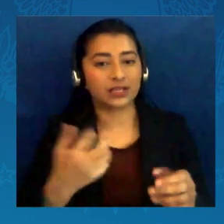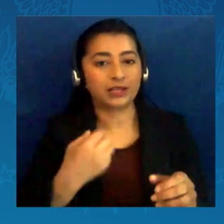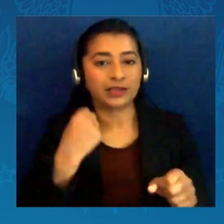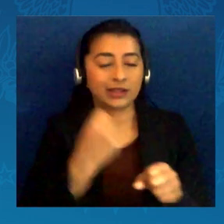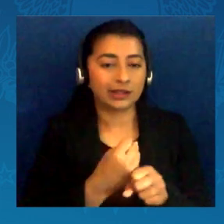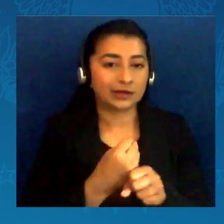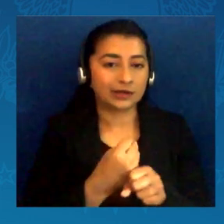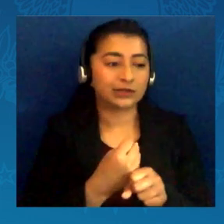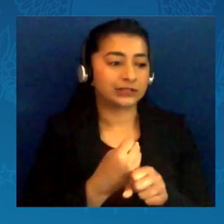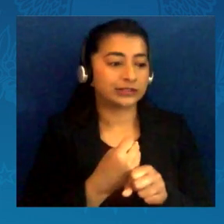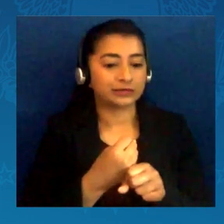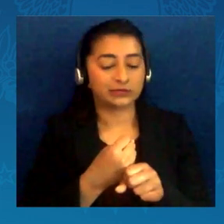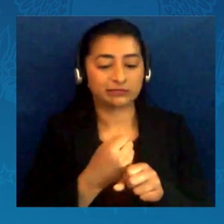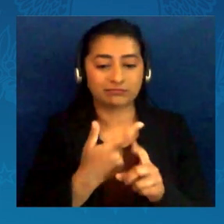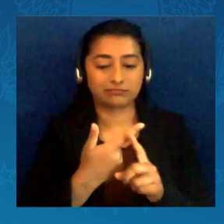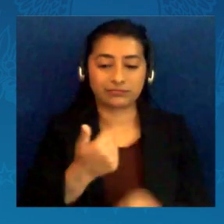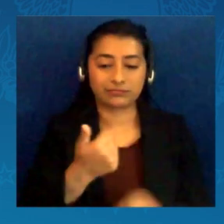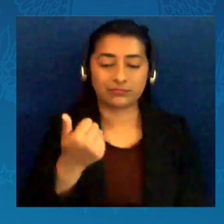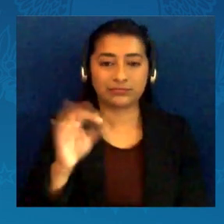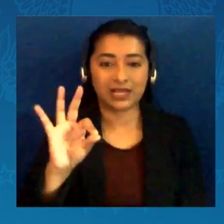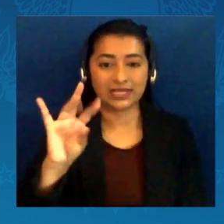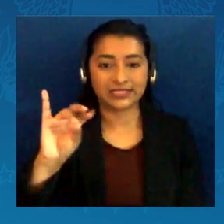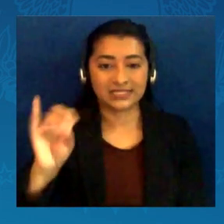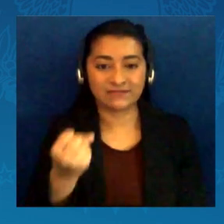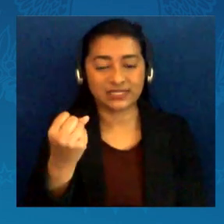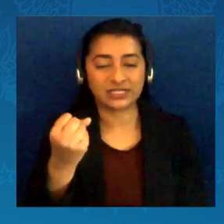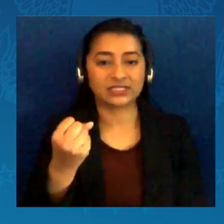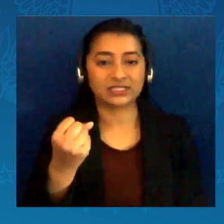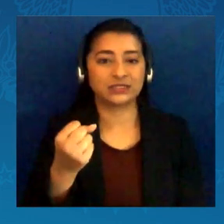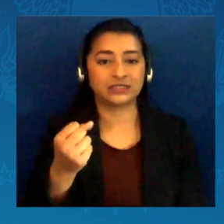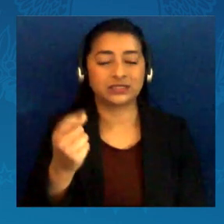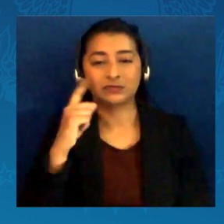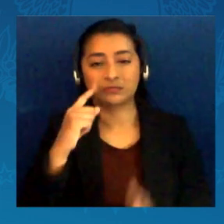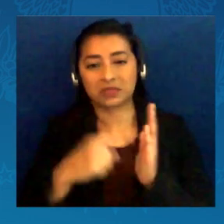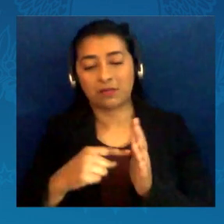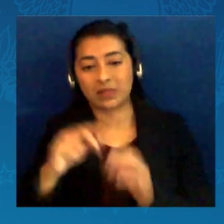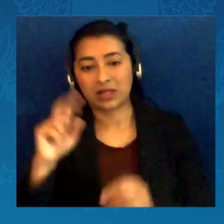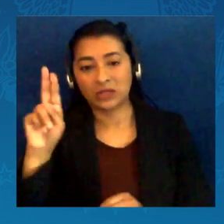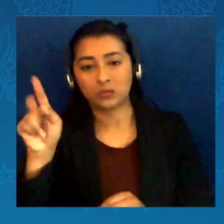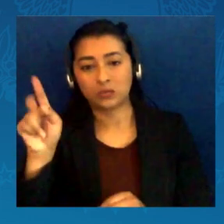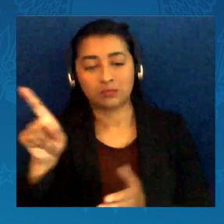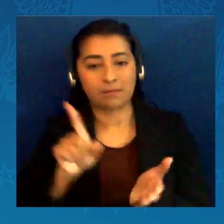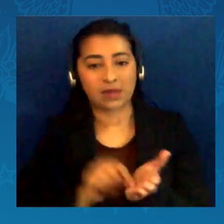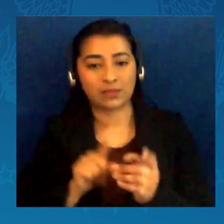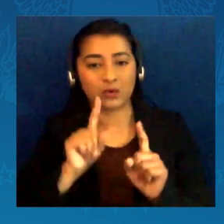and before of the UN, for example, published reports that this is something we need to pay attention to.